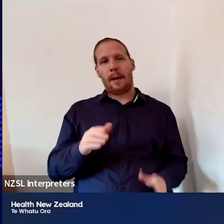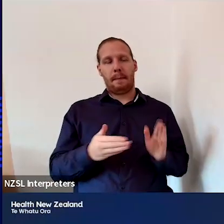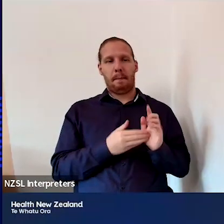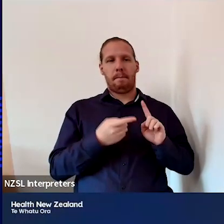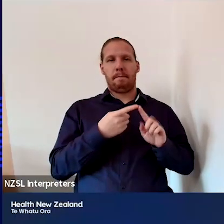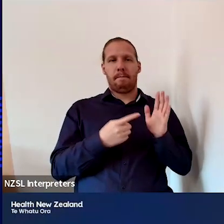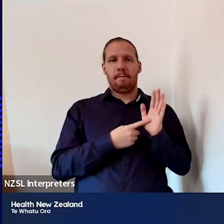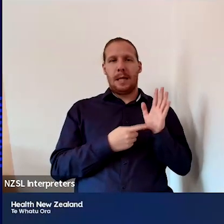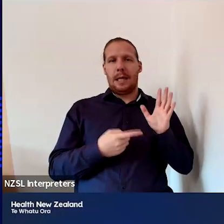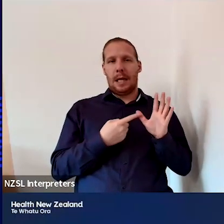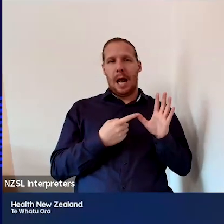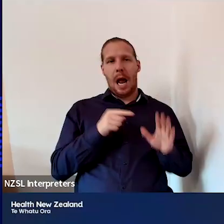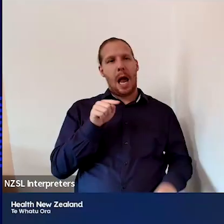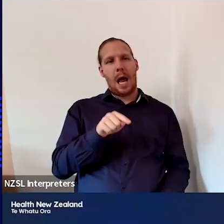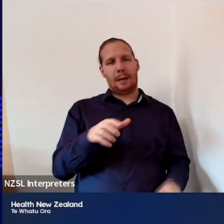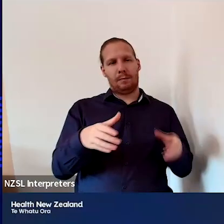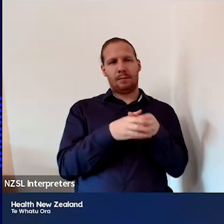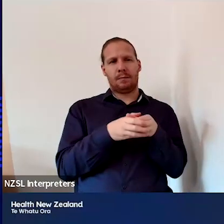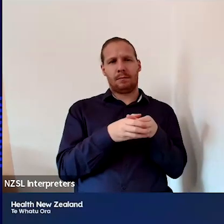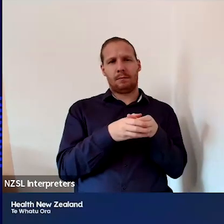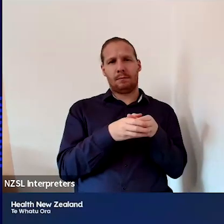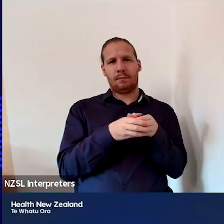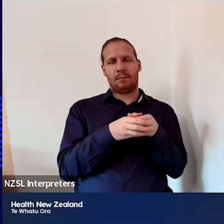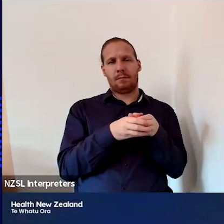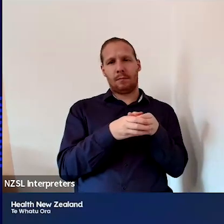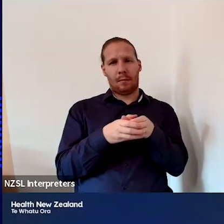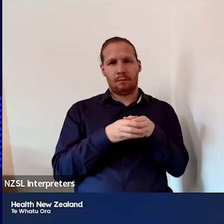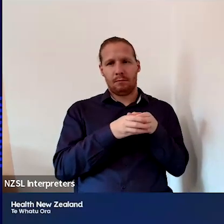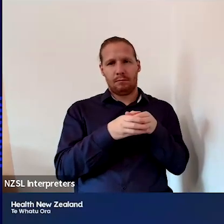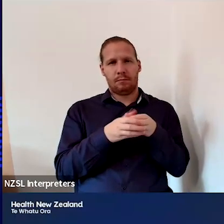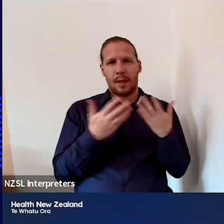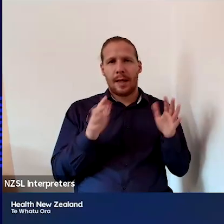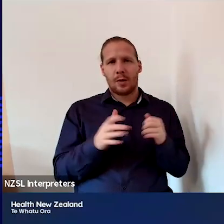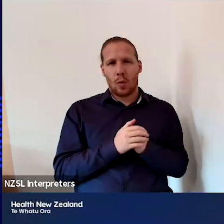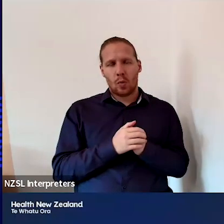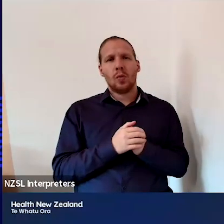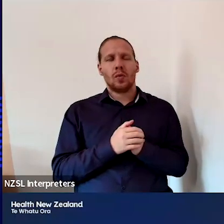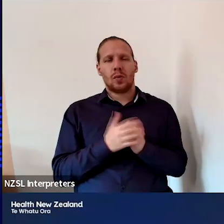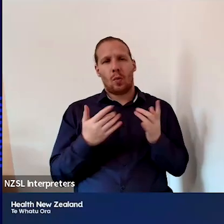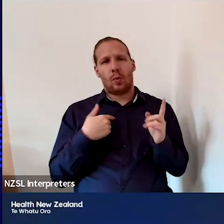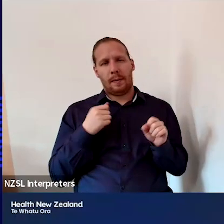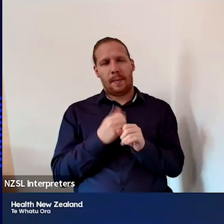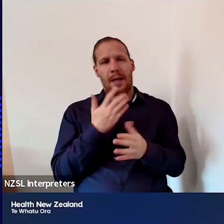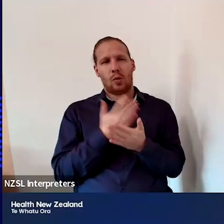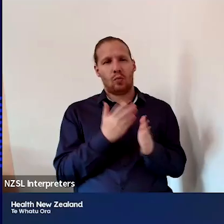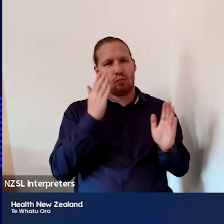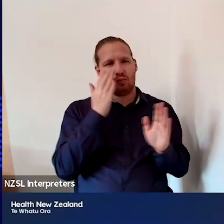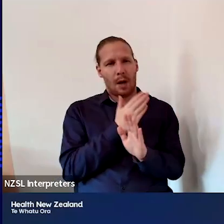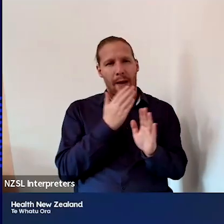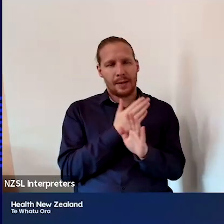So sometimes due to our, the settings that we use to ensure, privacy and anonymity amongst that cohort